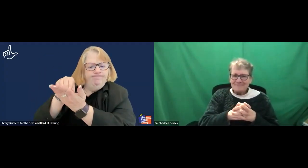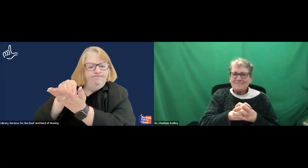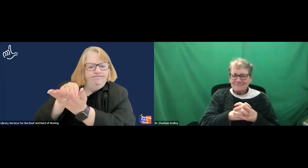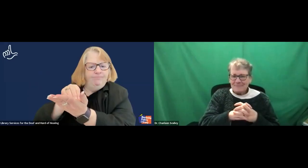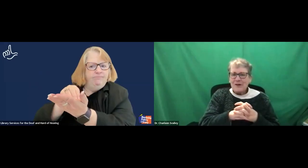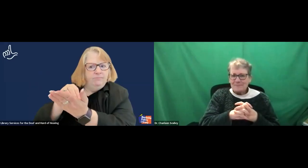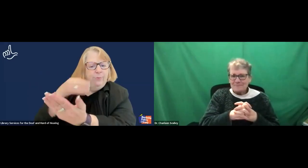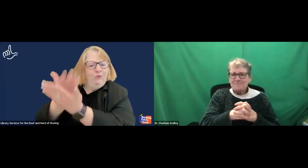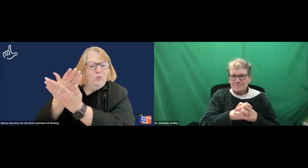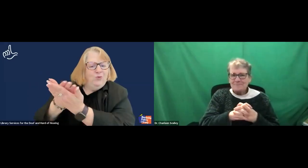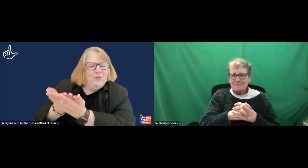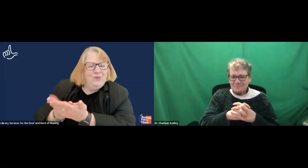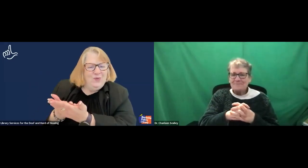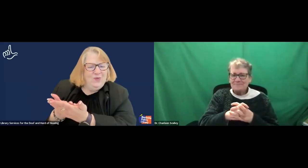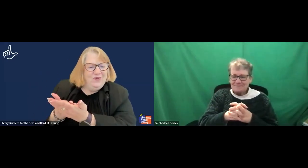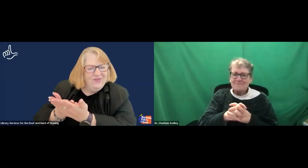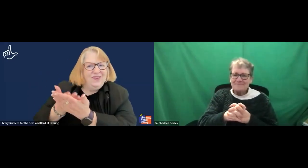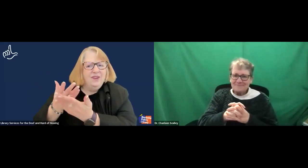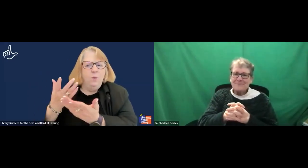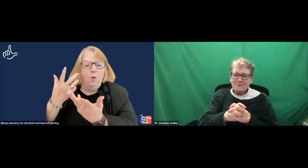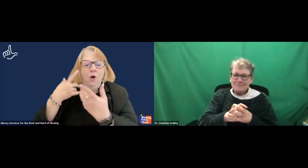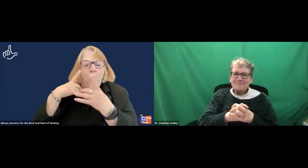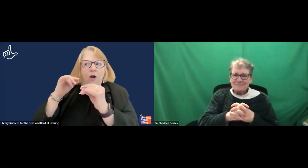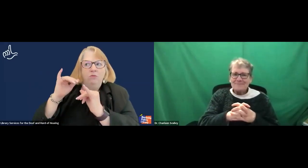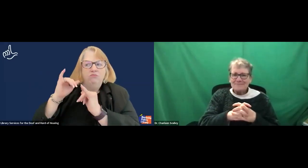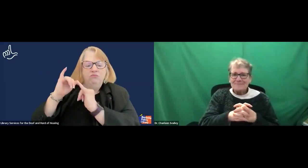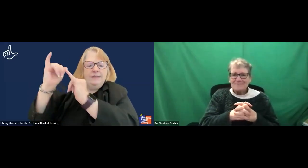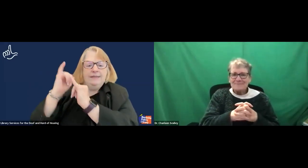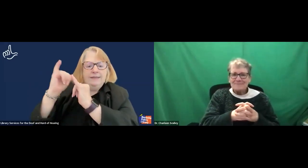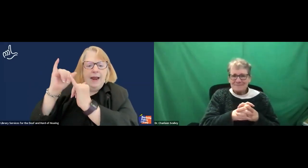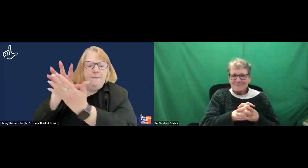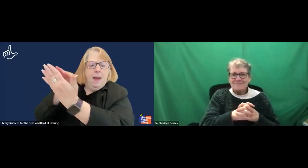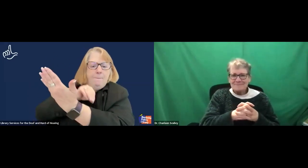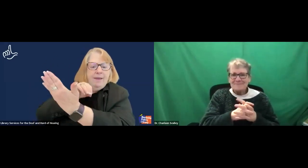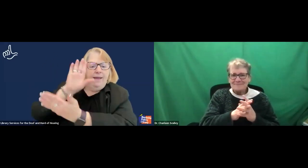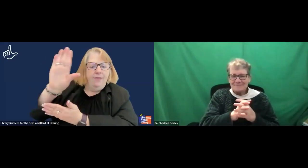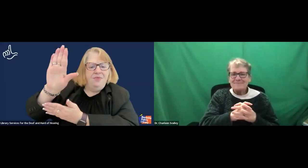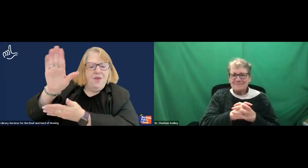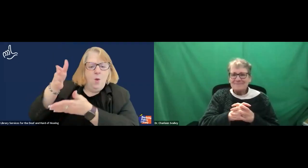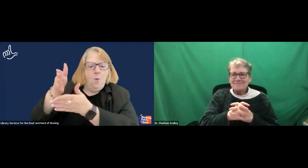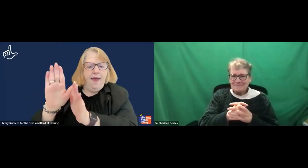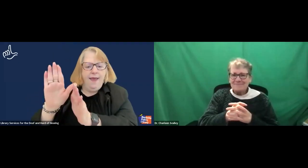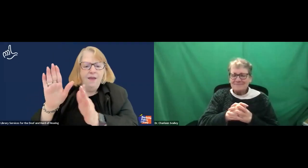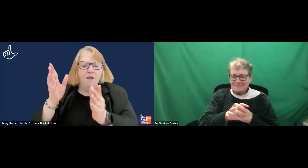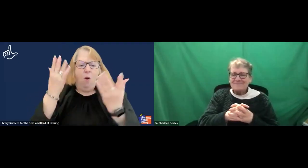And that the Kansas data is-- is very strong and has provided a lot of evidence for why